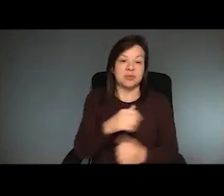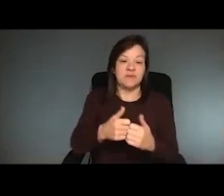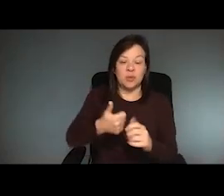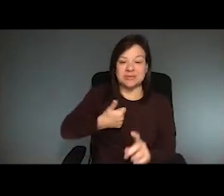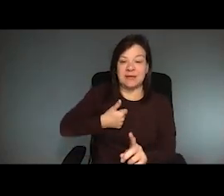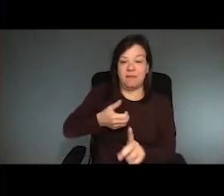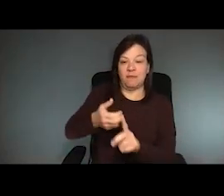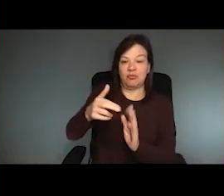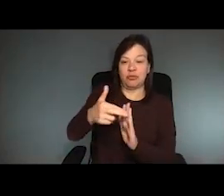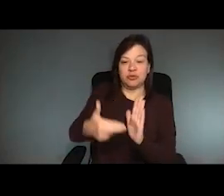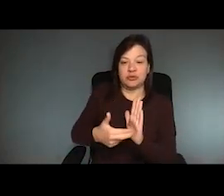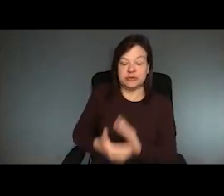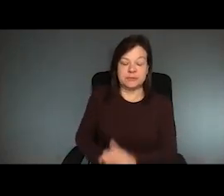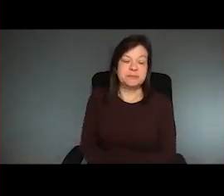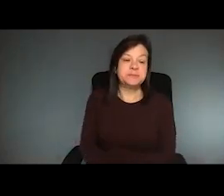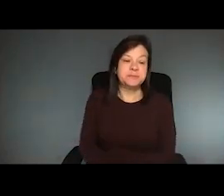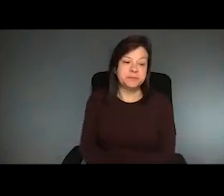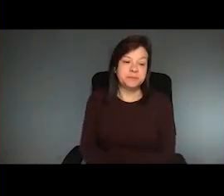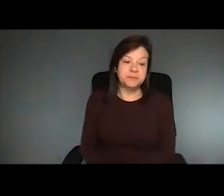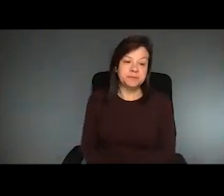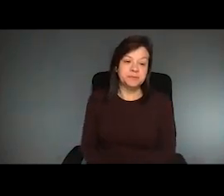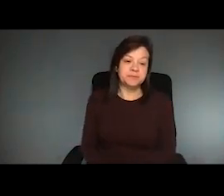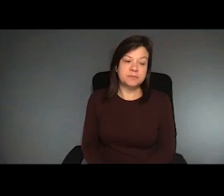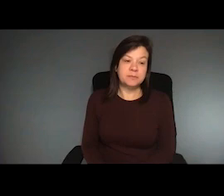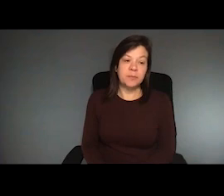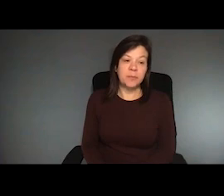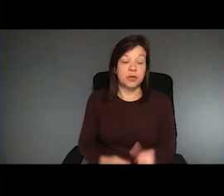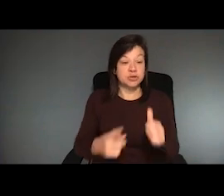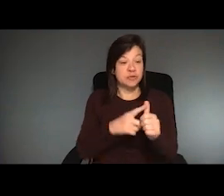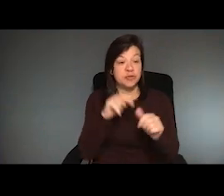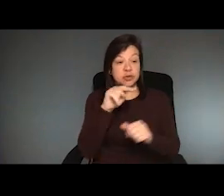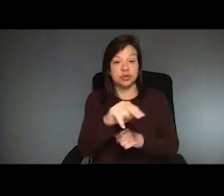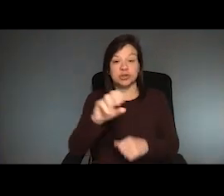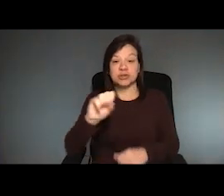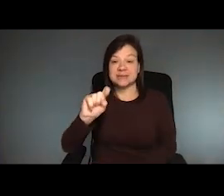WE ARE GOING TO START BY GOING TO OUR SETTINGS AREA